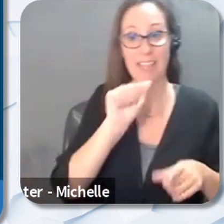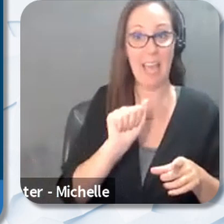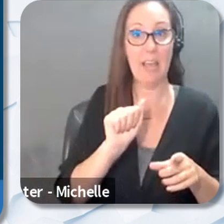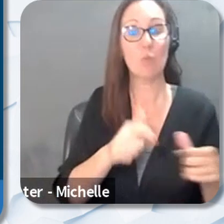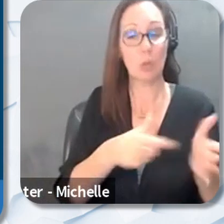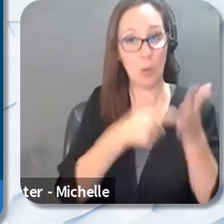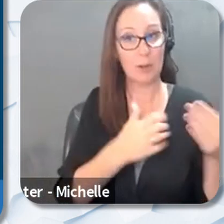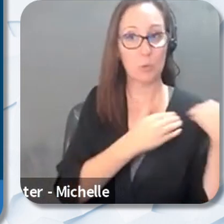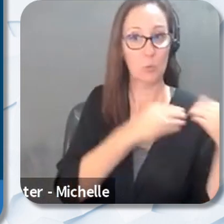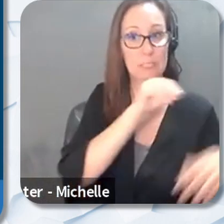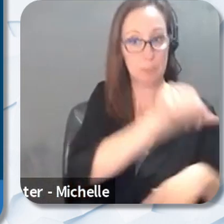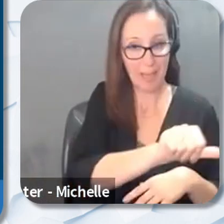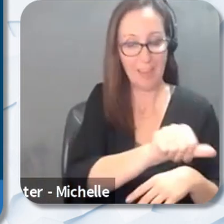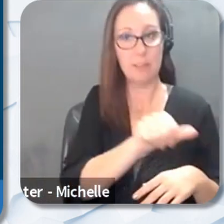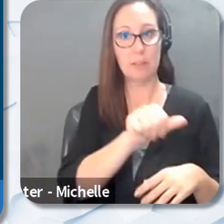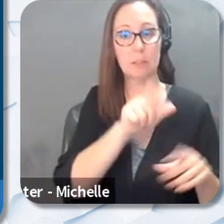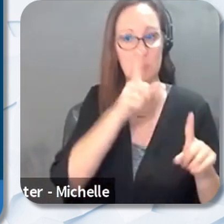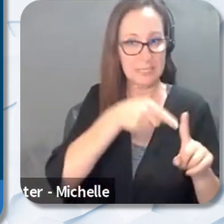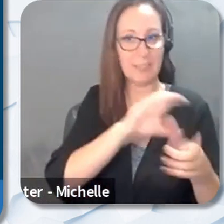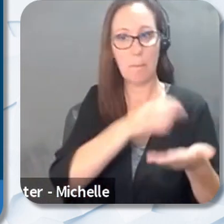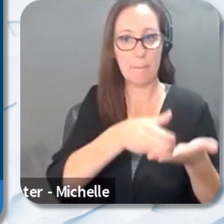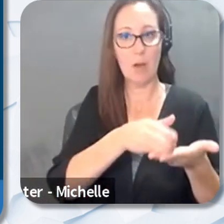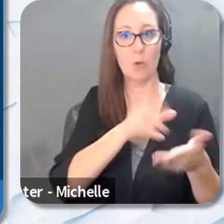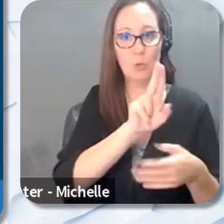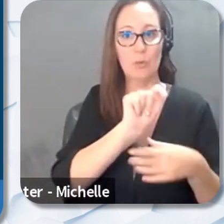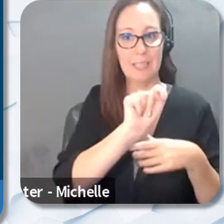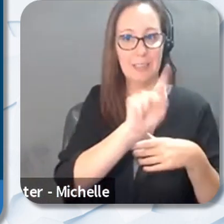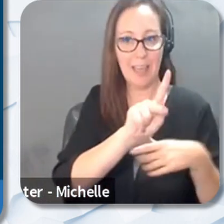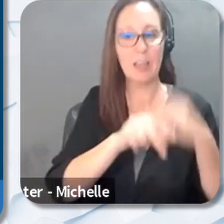and you tk in order to ensure that those learning environments are developmentally appropriate,